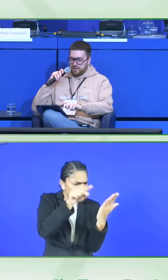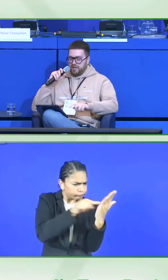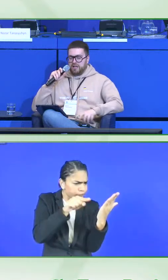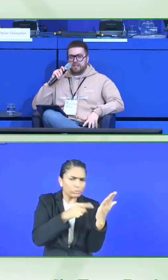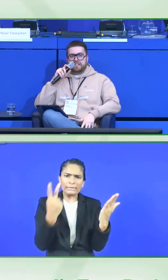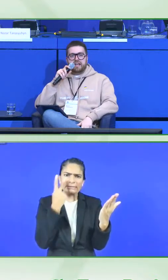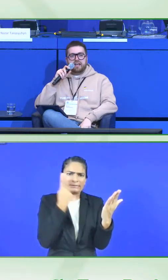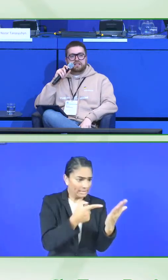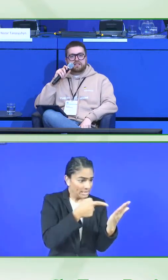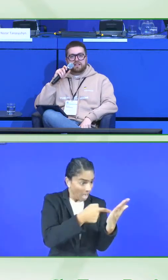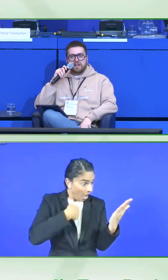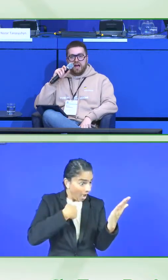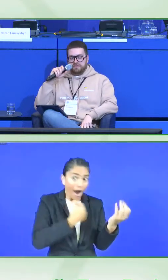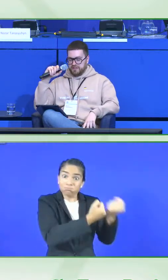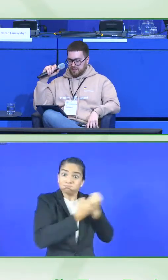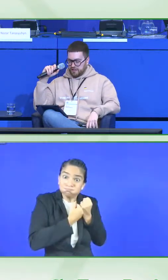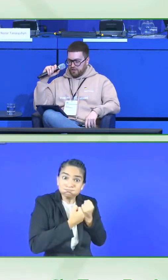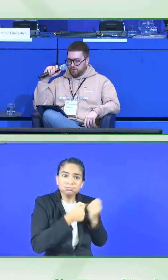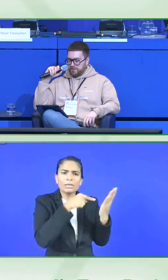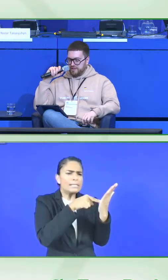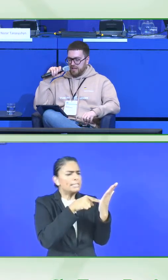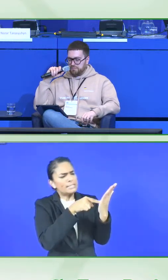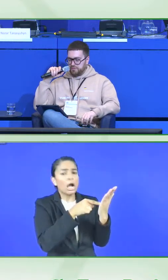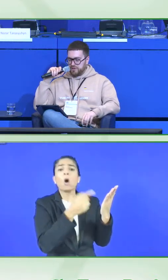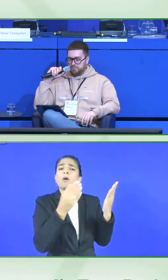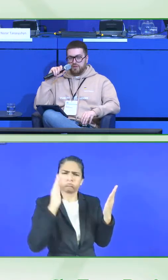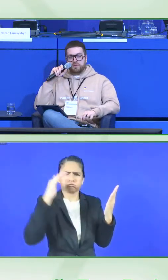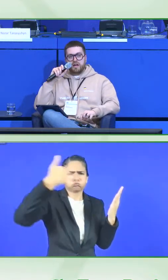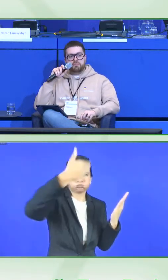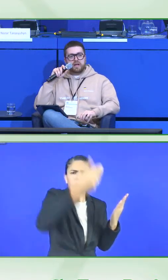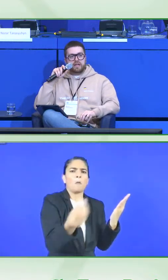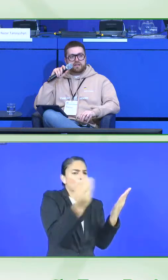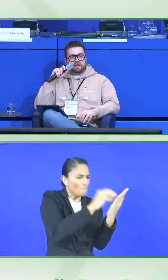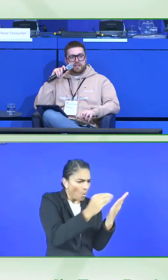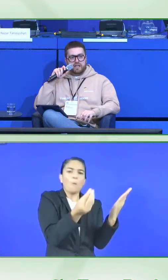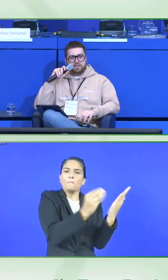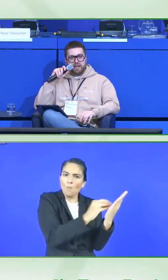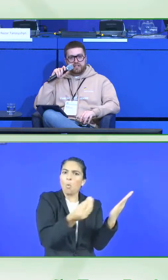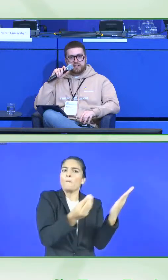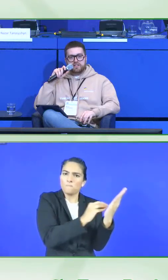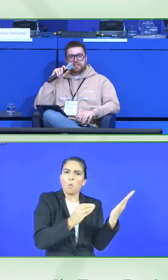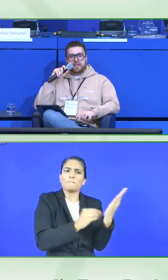from the government. All around this unified social register, a bunch of subsystems are built.